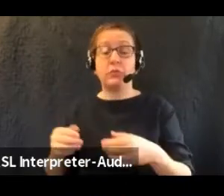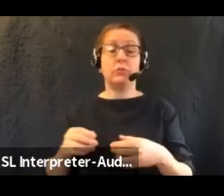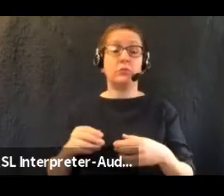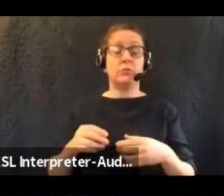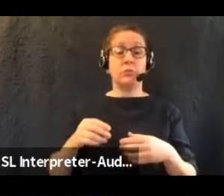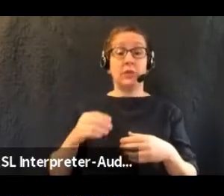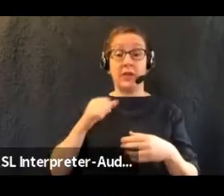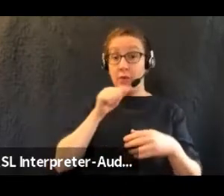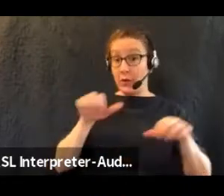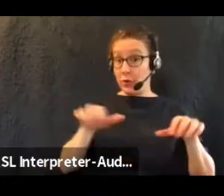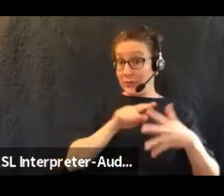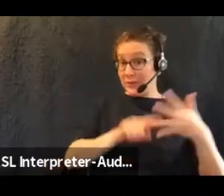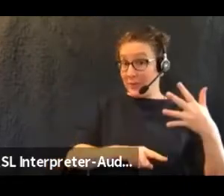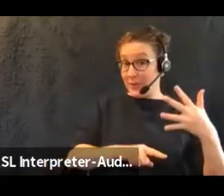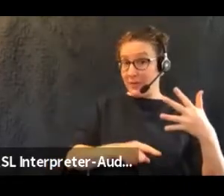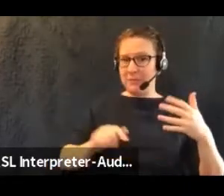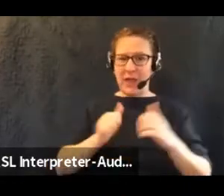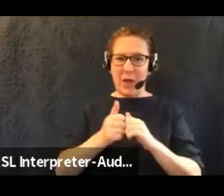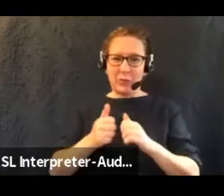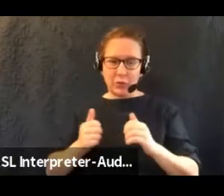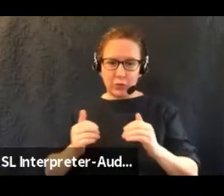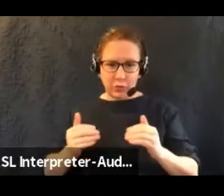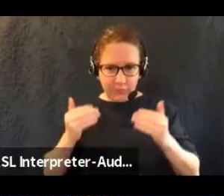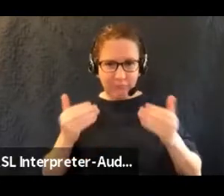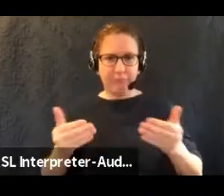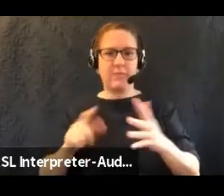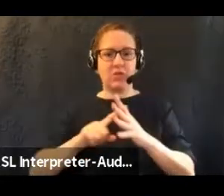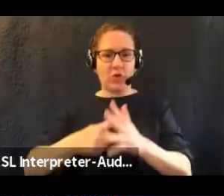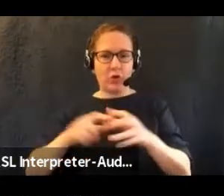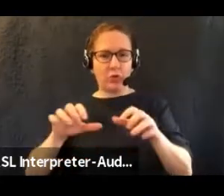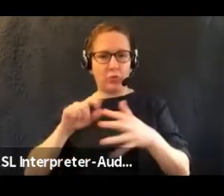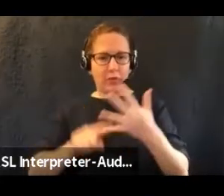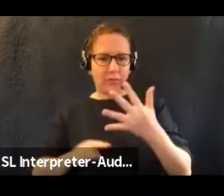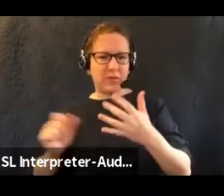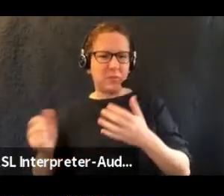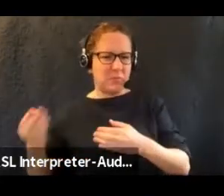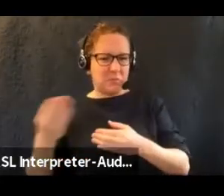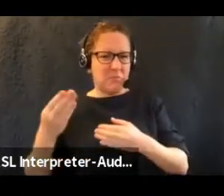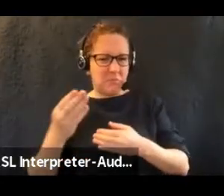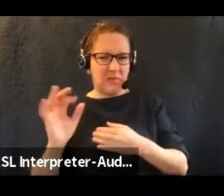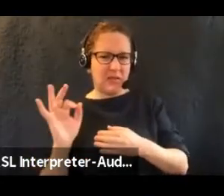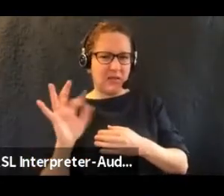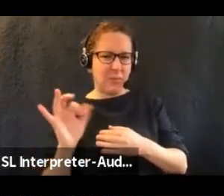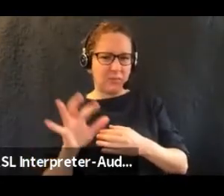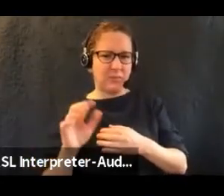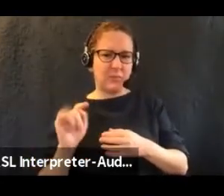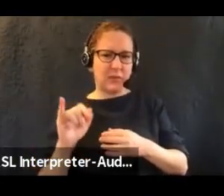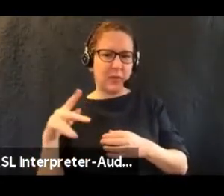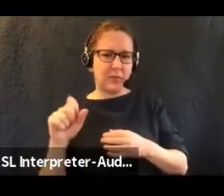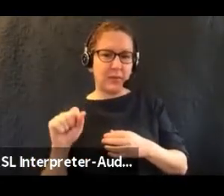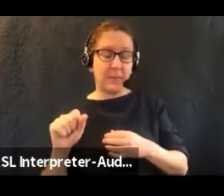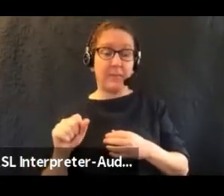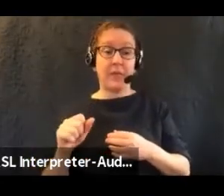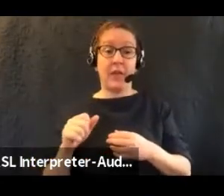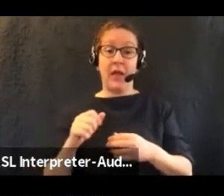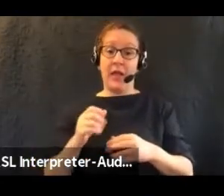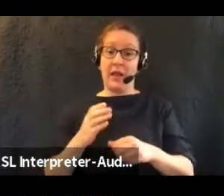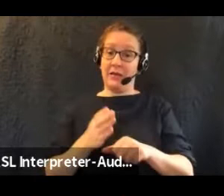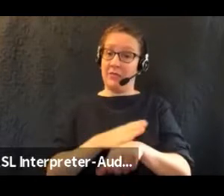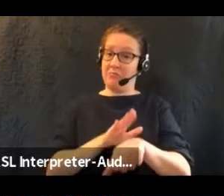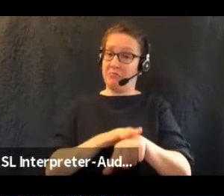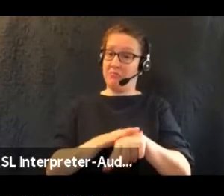doing them, and I guess I should preface all of that by saying that our best resource is